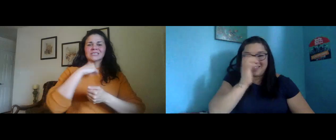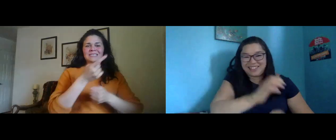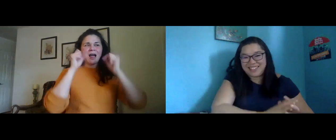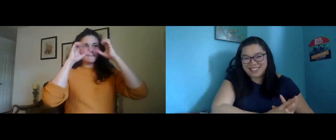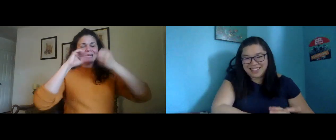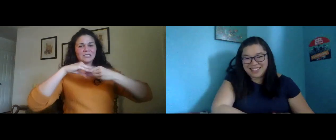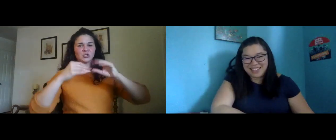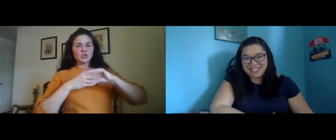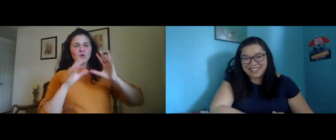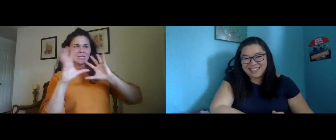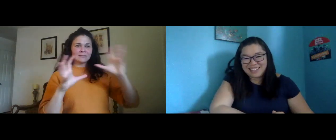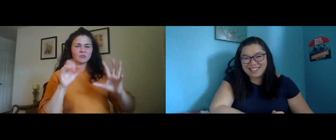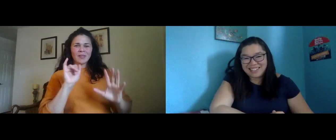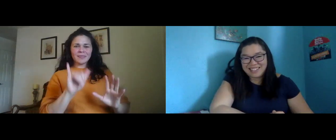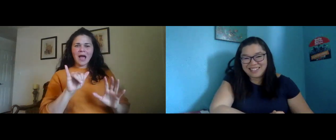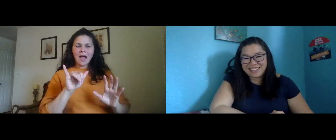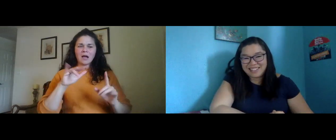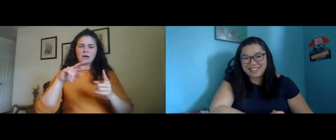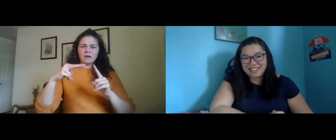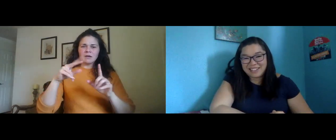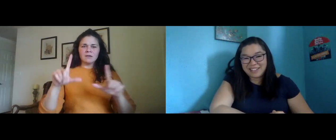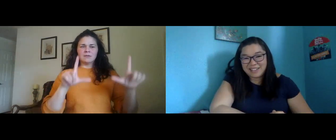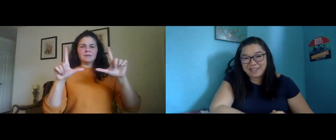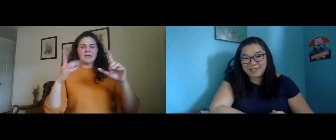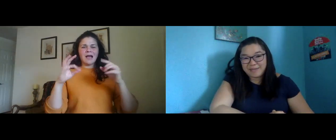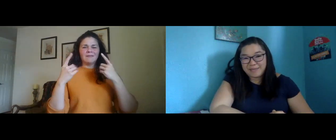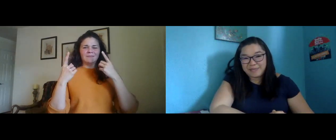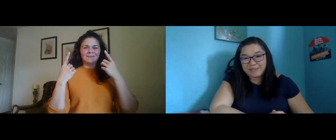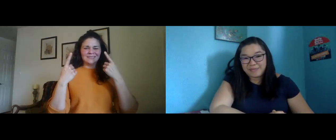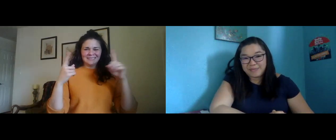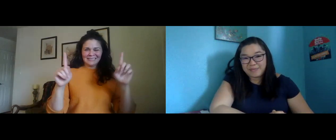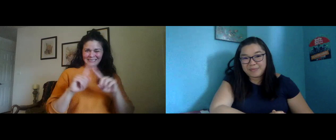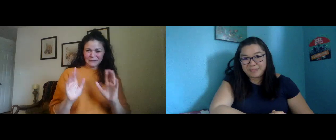Collaborating and telling amazing stories, that reflects back to my definition of success.